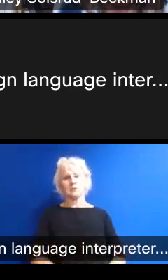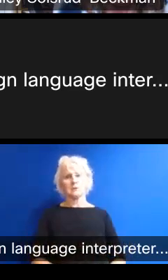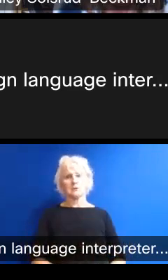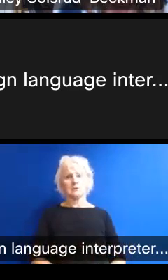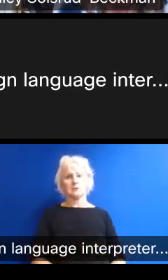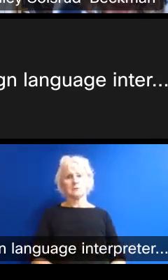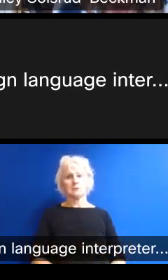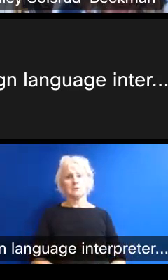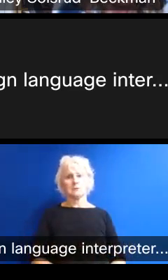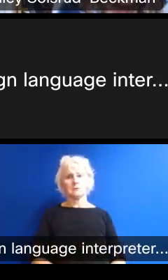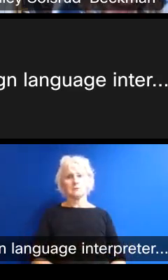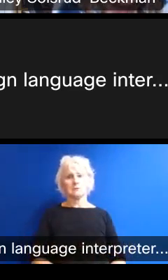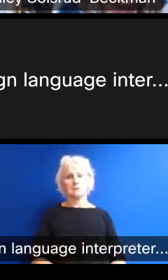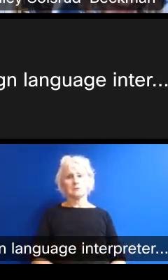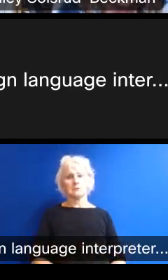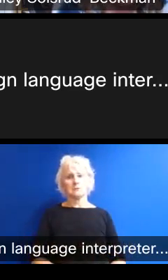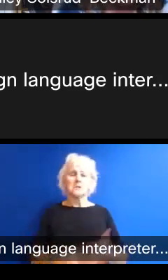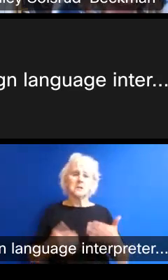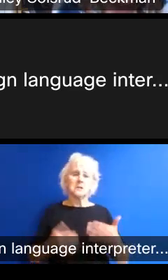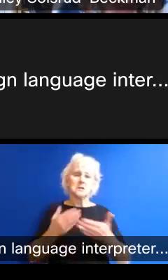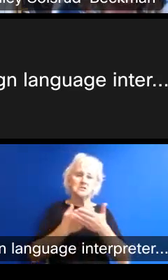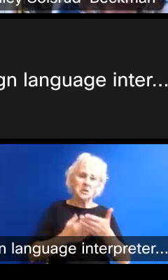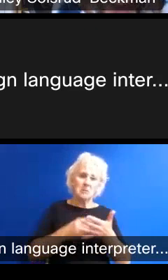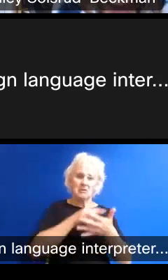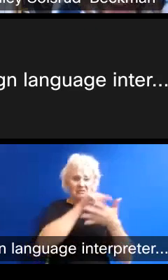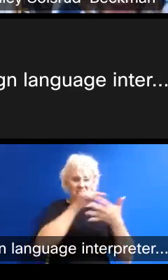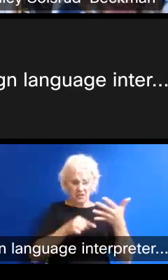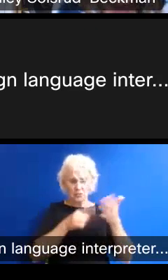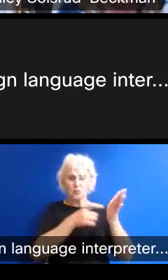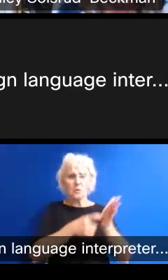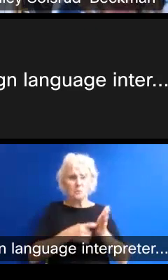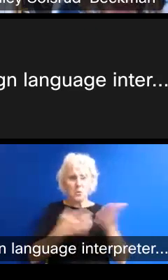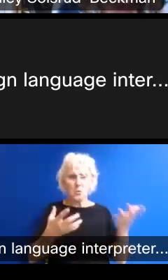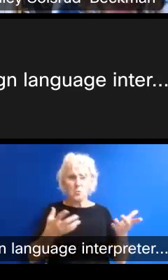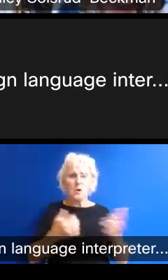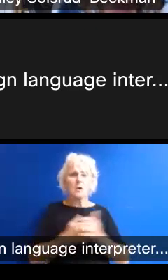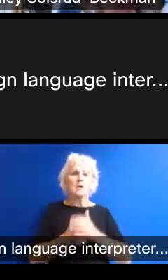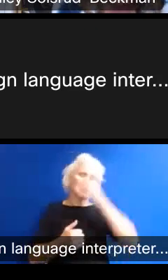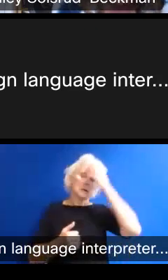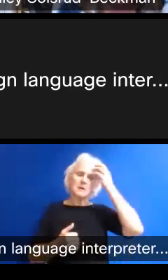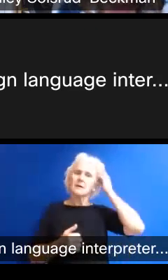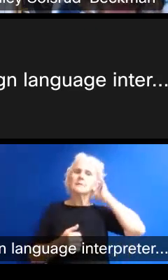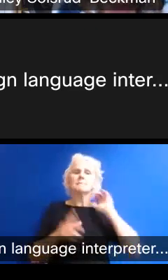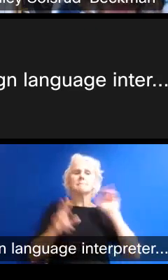So, some of these requirements include for the county or tribe to obtain placement authority,